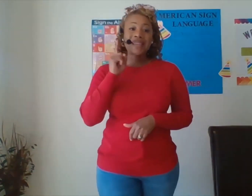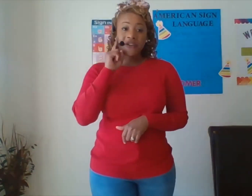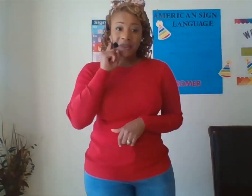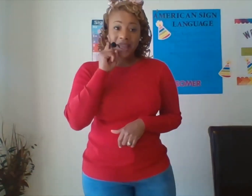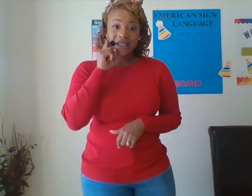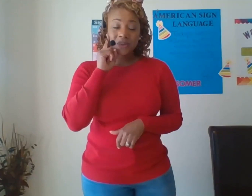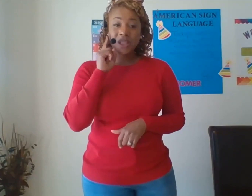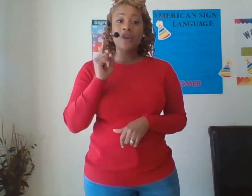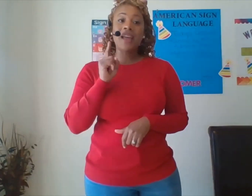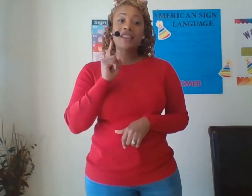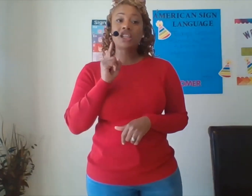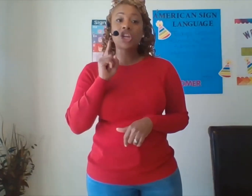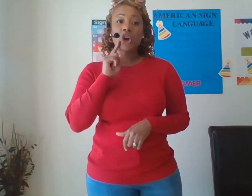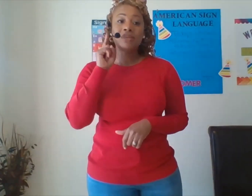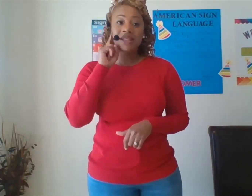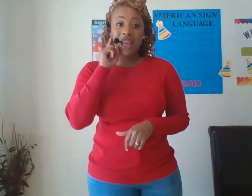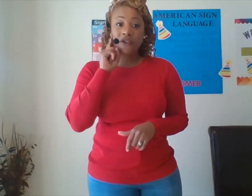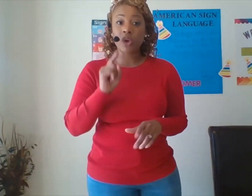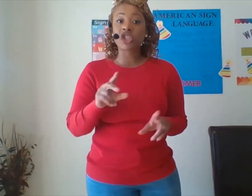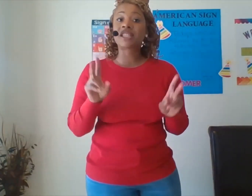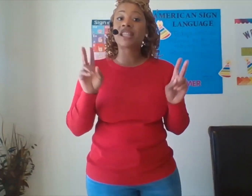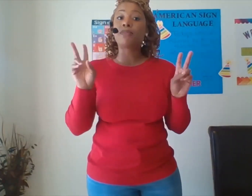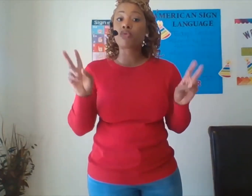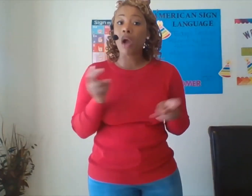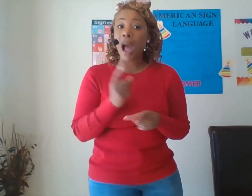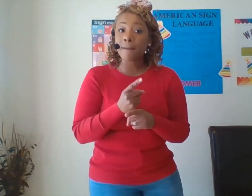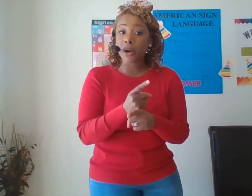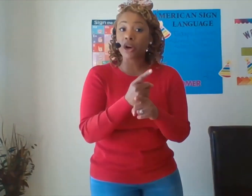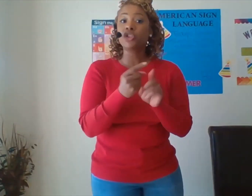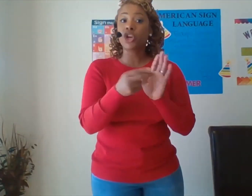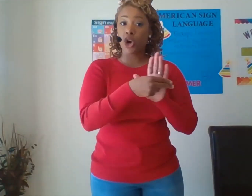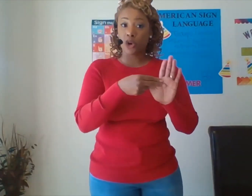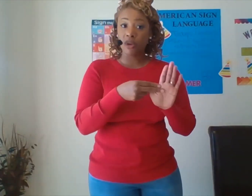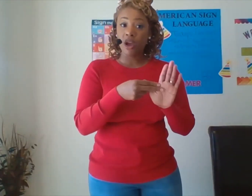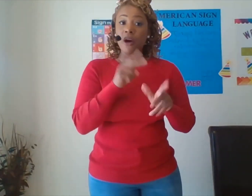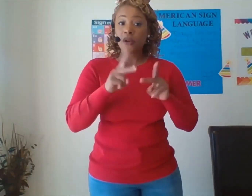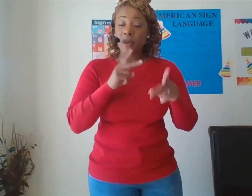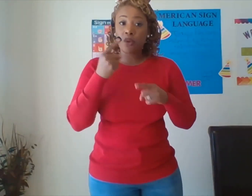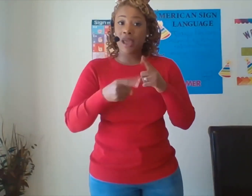death means we know that the term deaf which is the proper term for people who